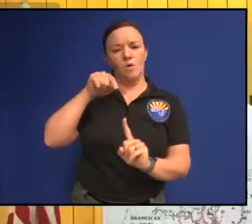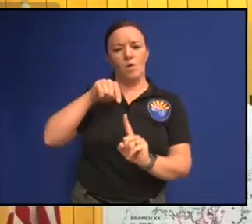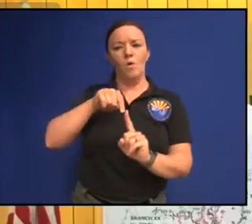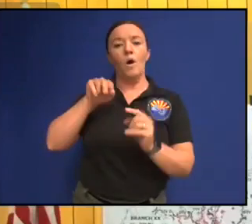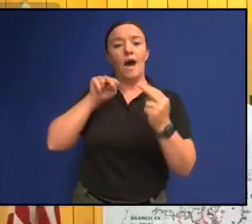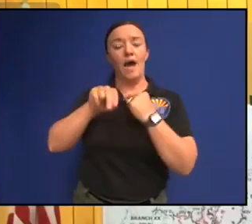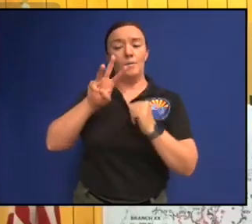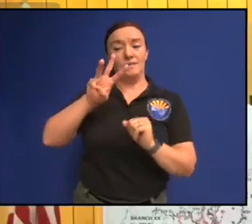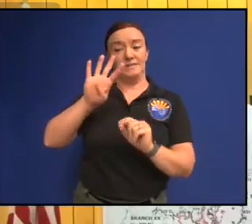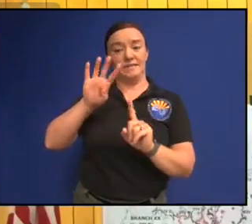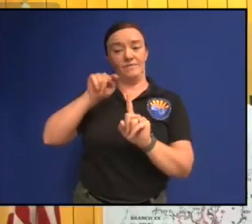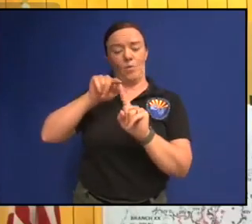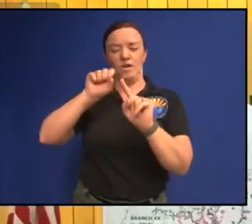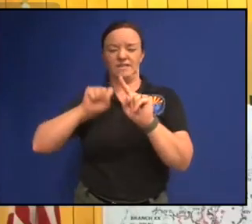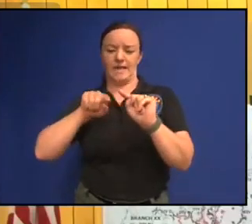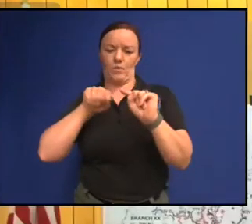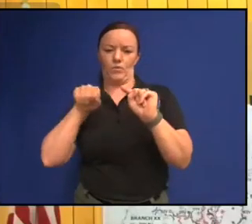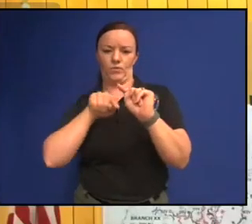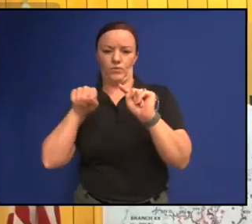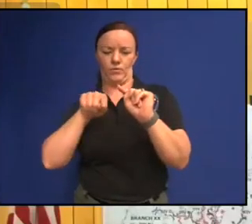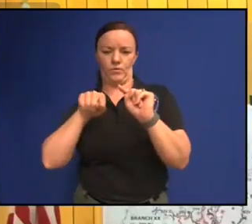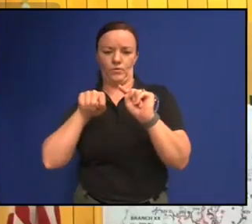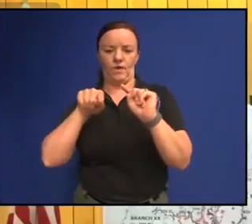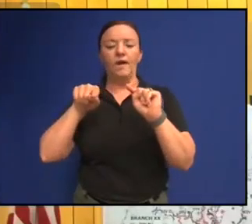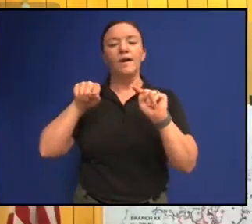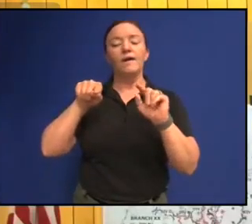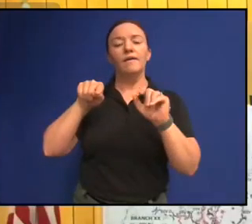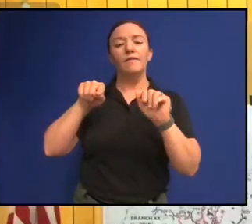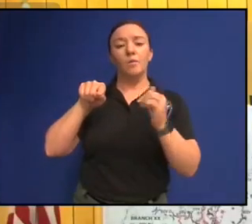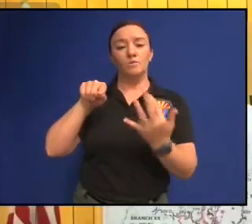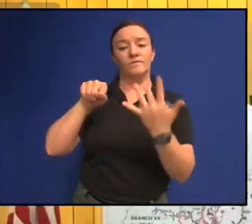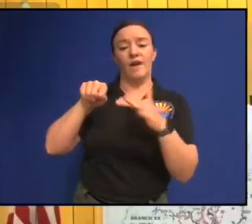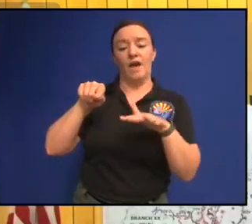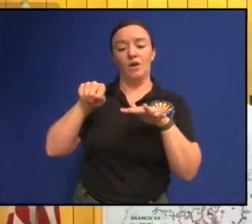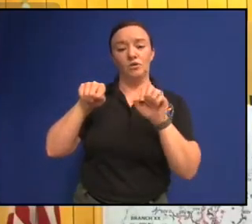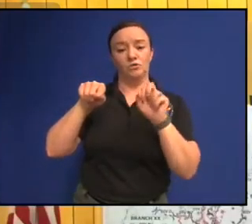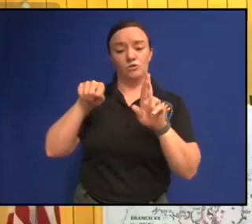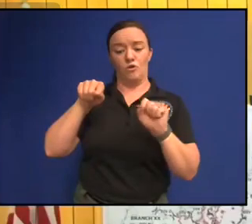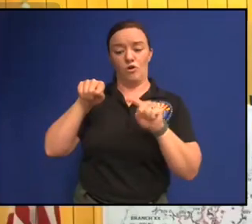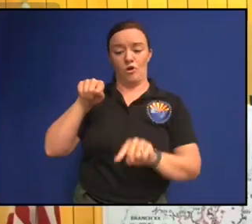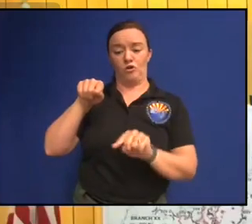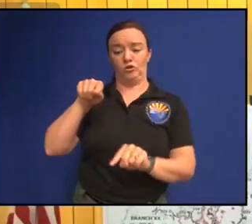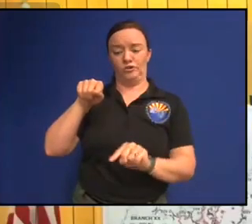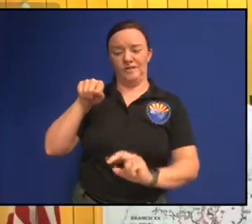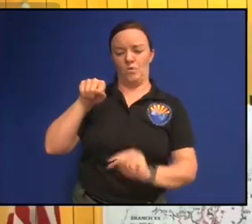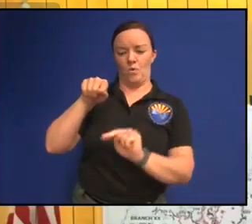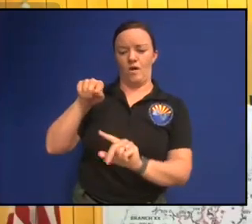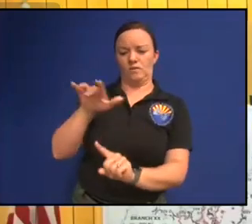SCARS THAT YOU SEE HERE. THE INTENT OF THESE -- ALL THESE CONTINGENCY LINES IS